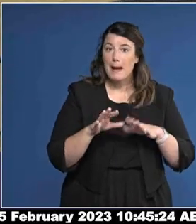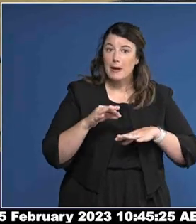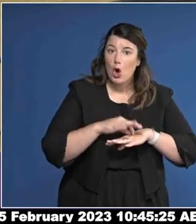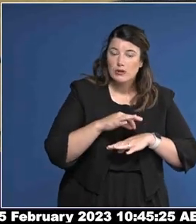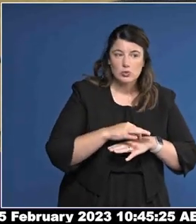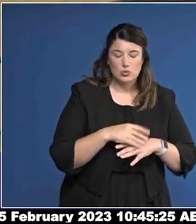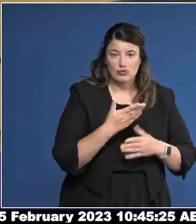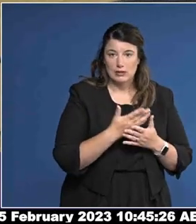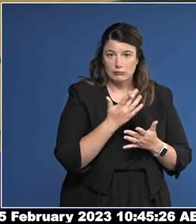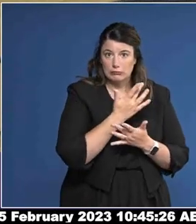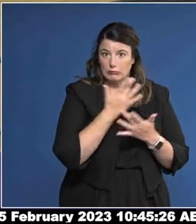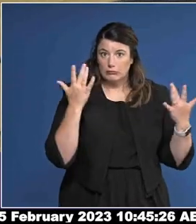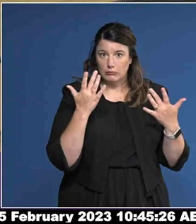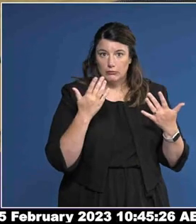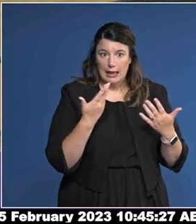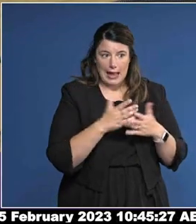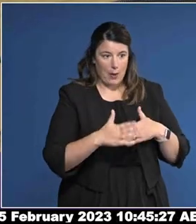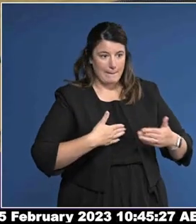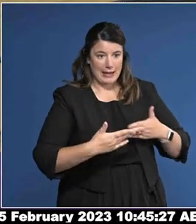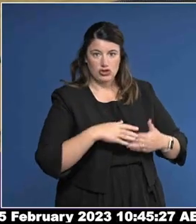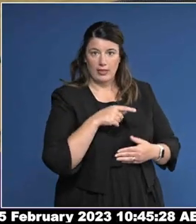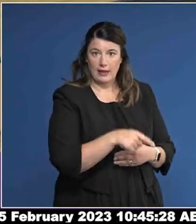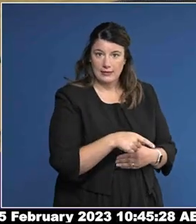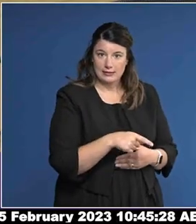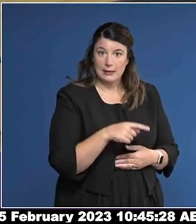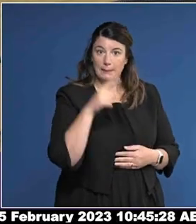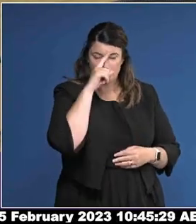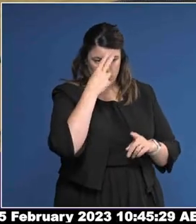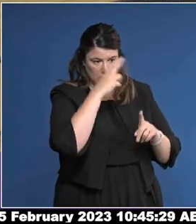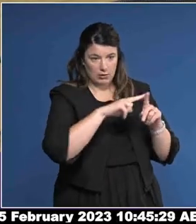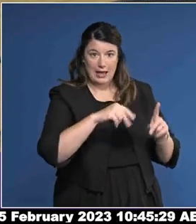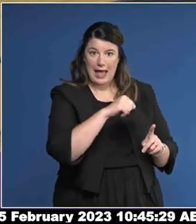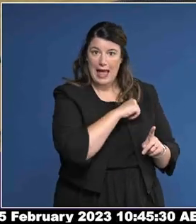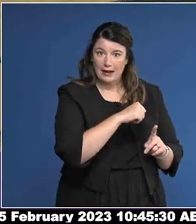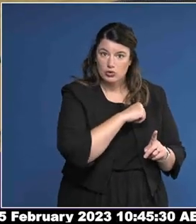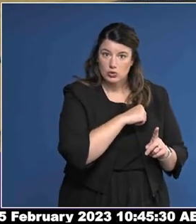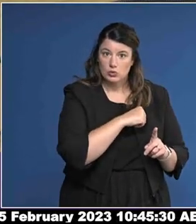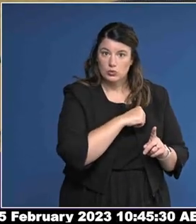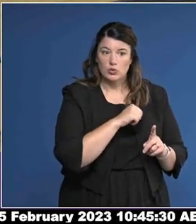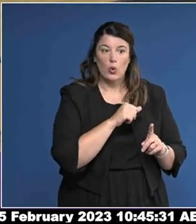gave rise to attitudes, diagnostic overshadowing and a range of very poor health